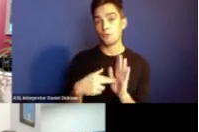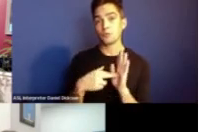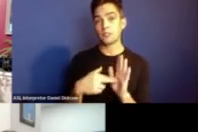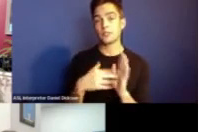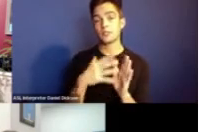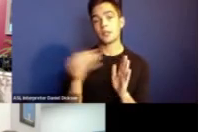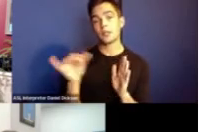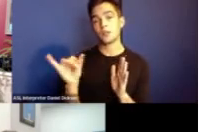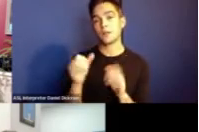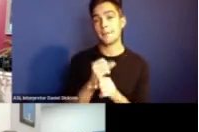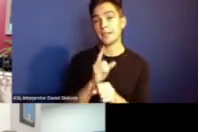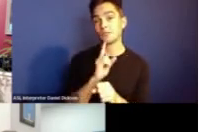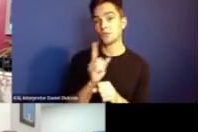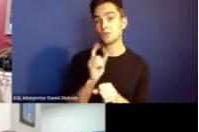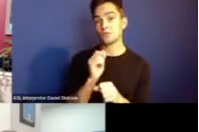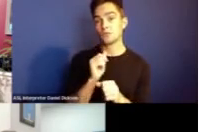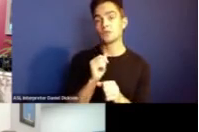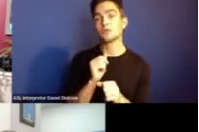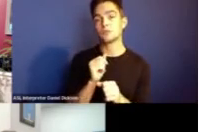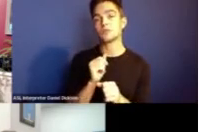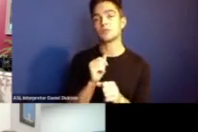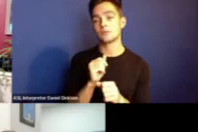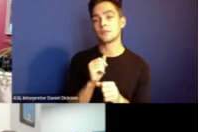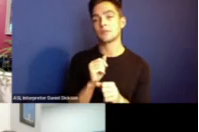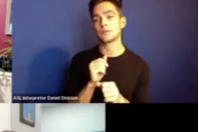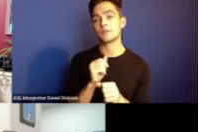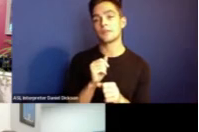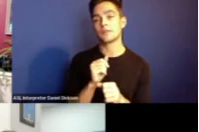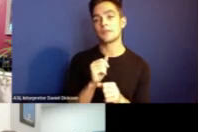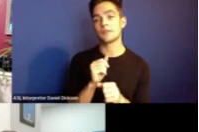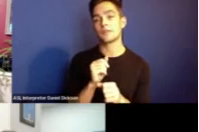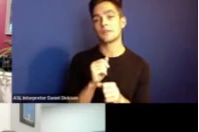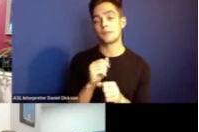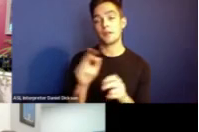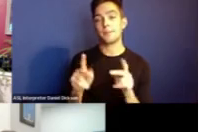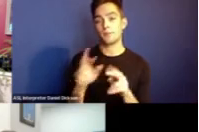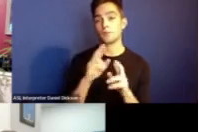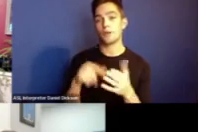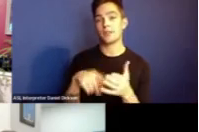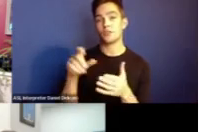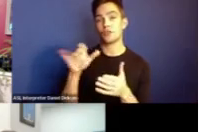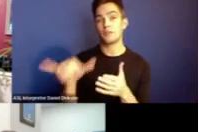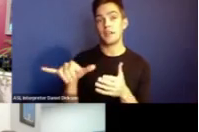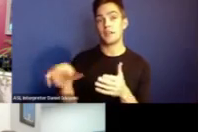ensuring, you know, that the folks who respond to the survey are racially, ethnically,